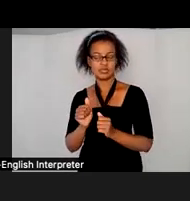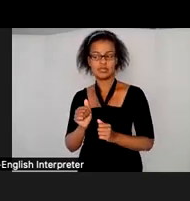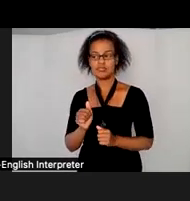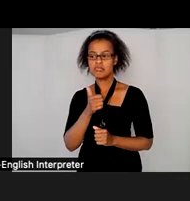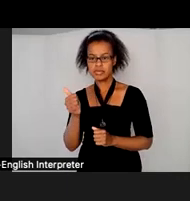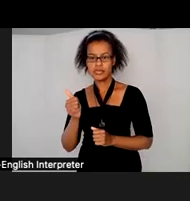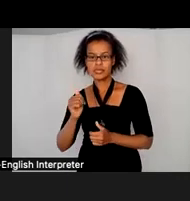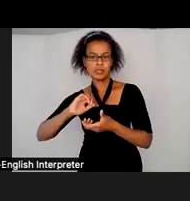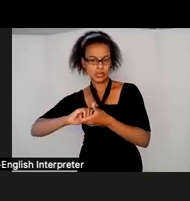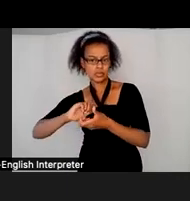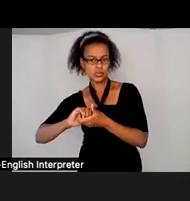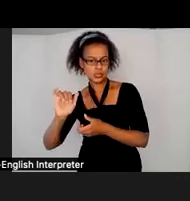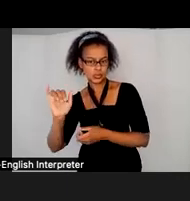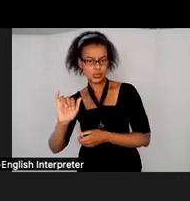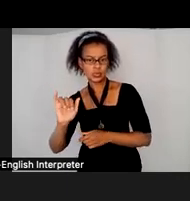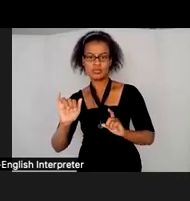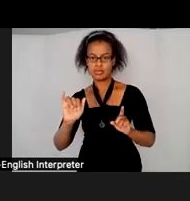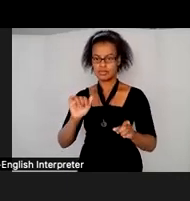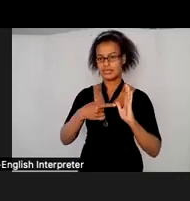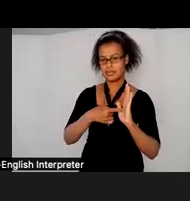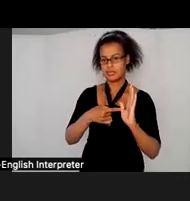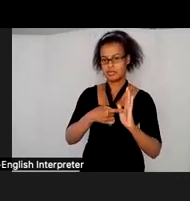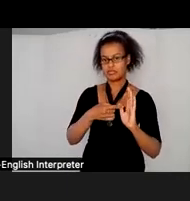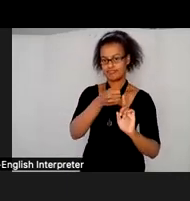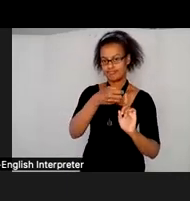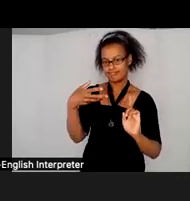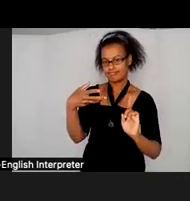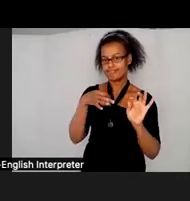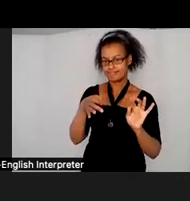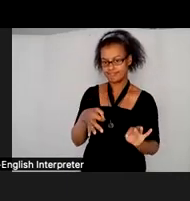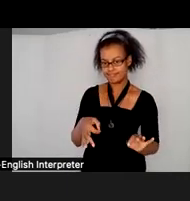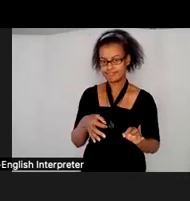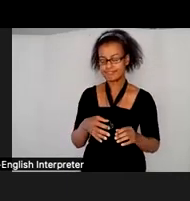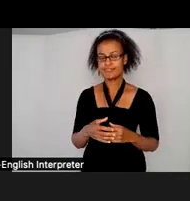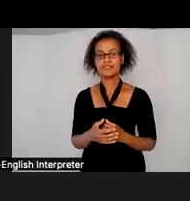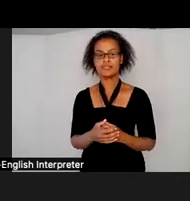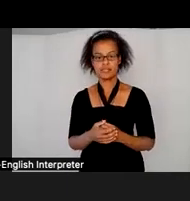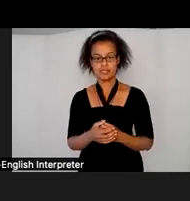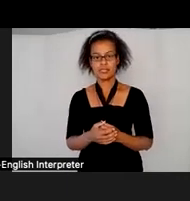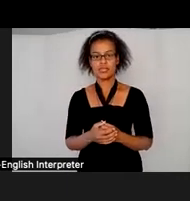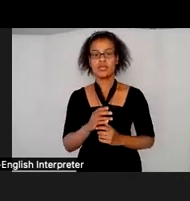But I'll use this as an example where normally when people see the farm, they see it as a